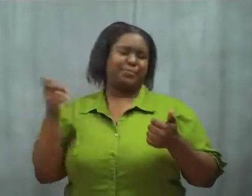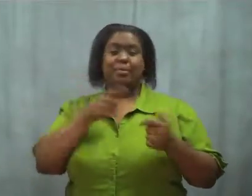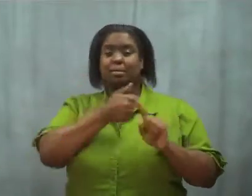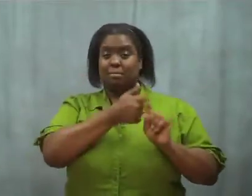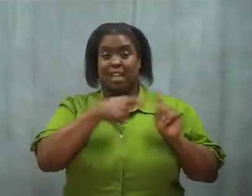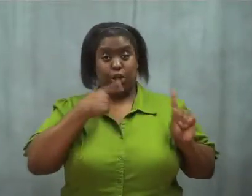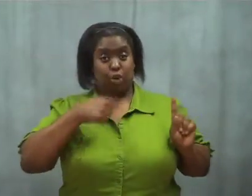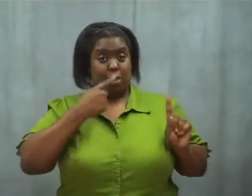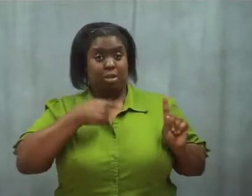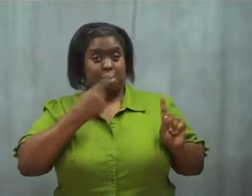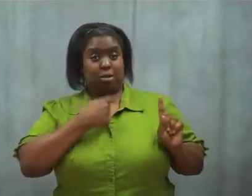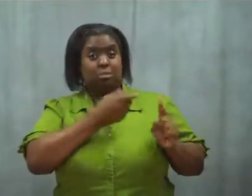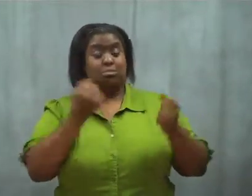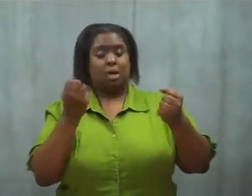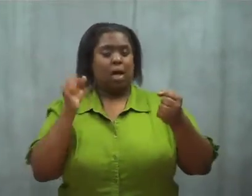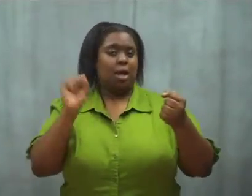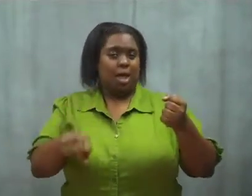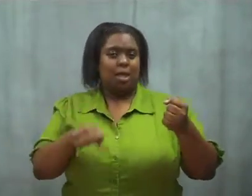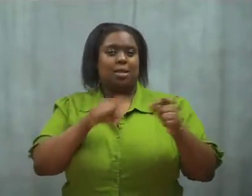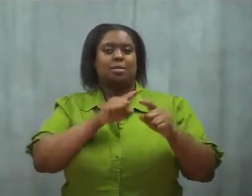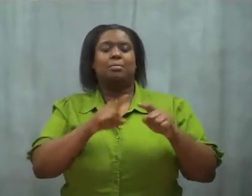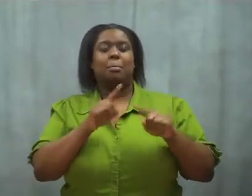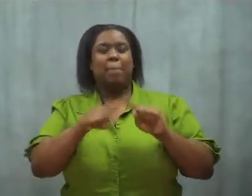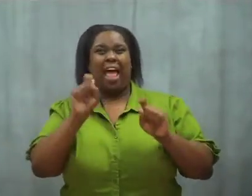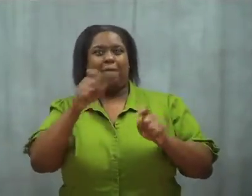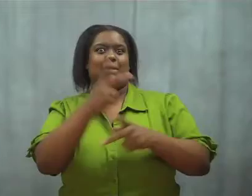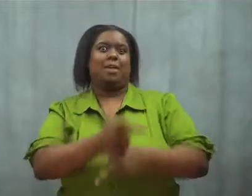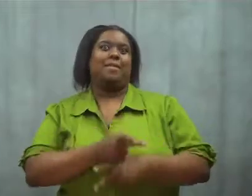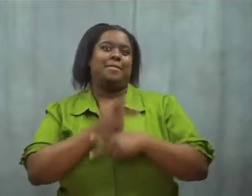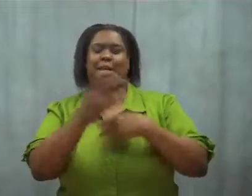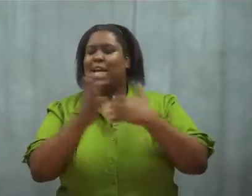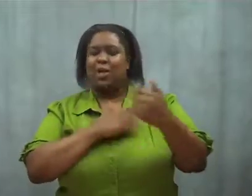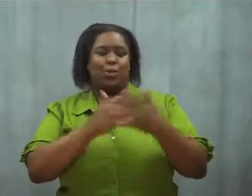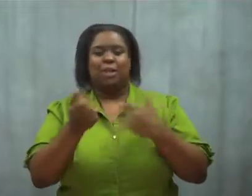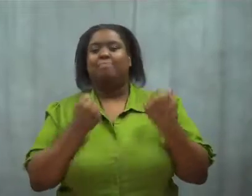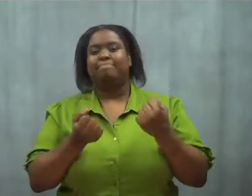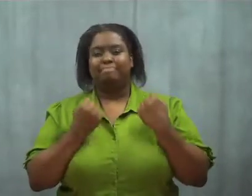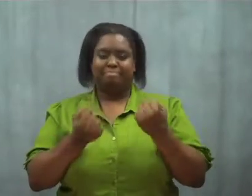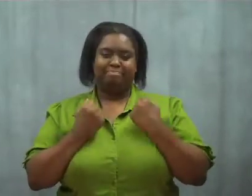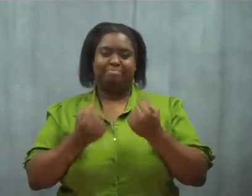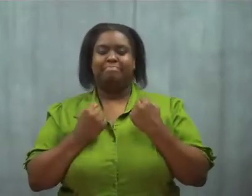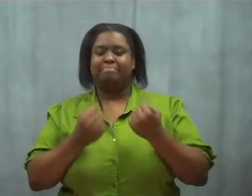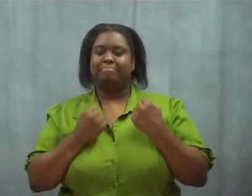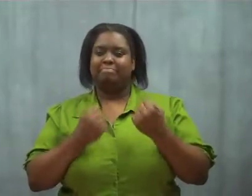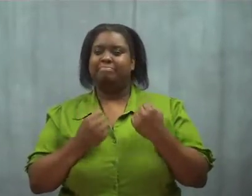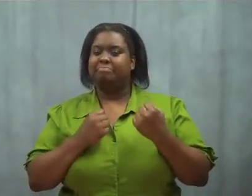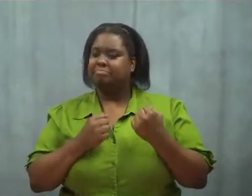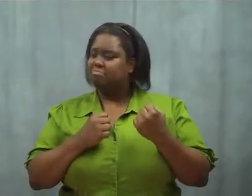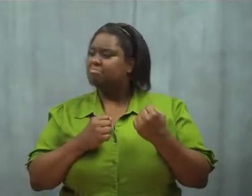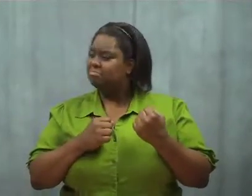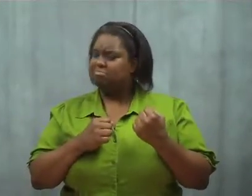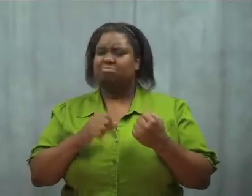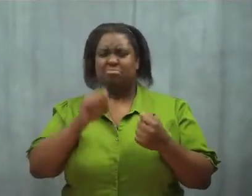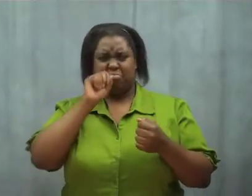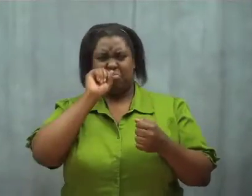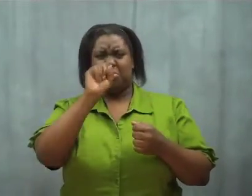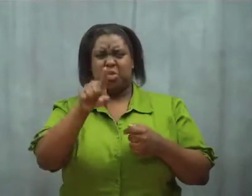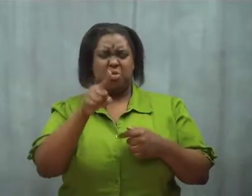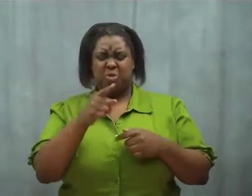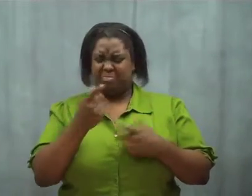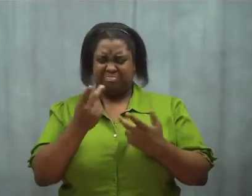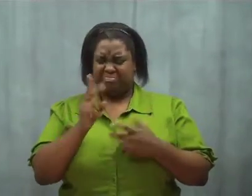My friend is hearing but can sign.